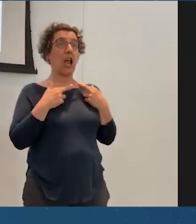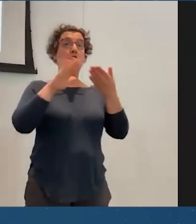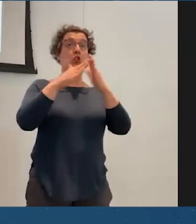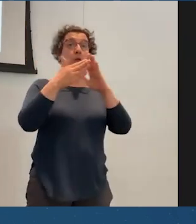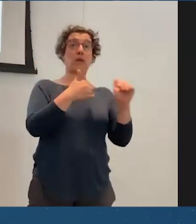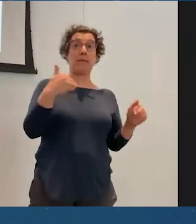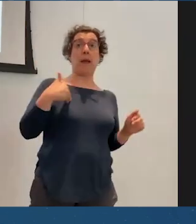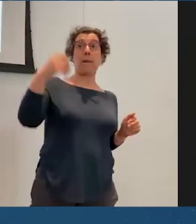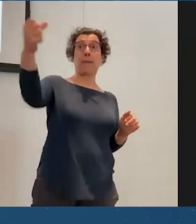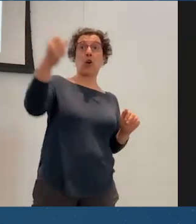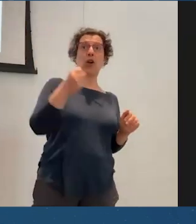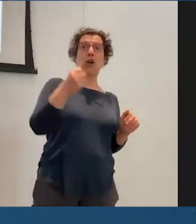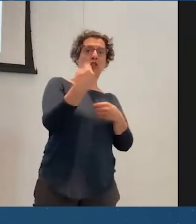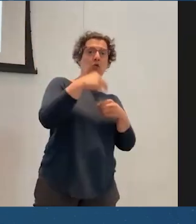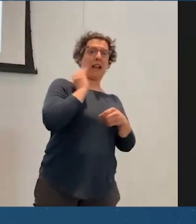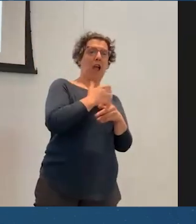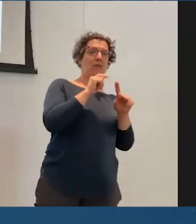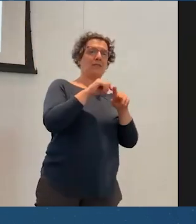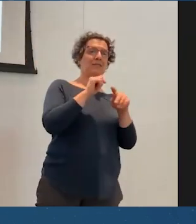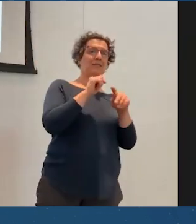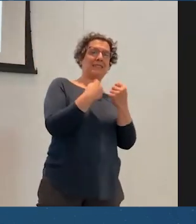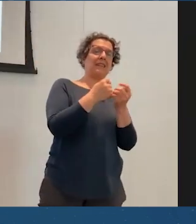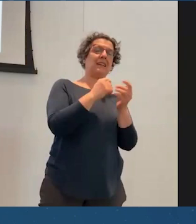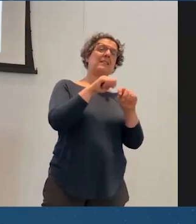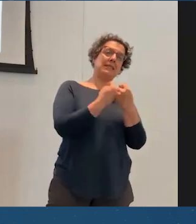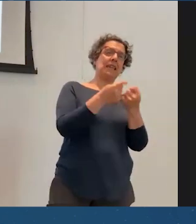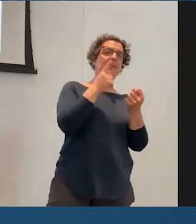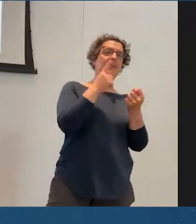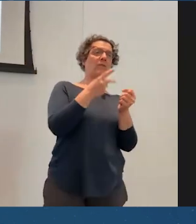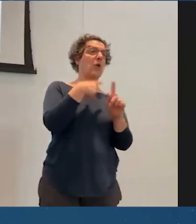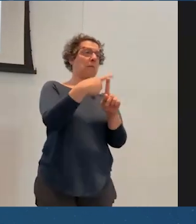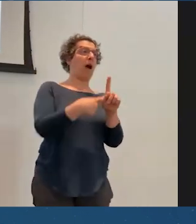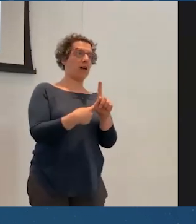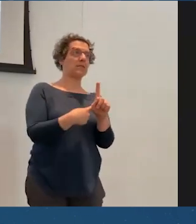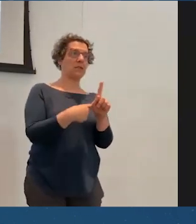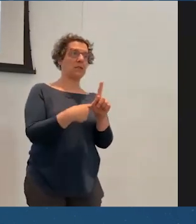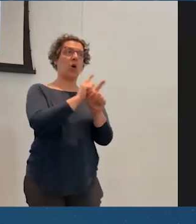And they're like joining our team for a couple of months to co-create products with us.